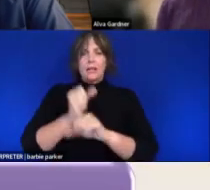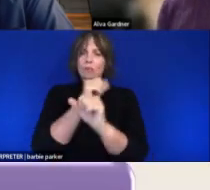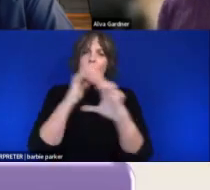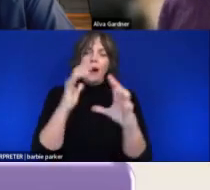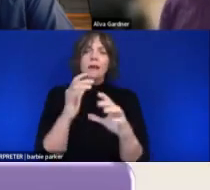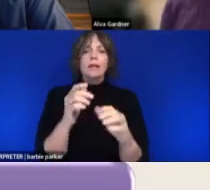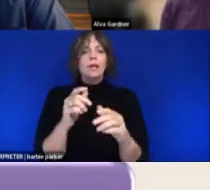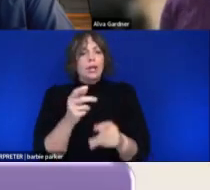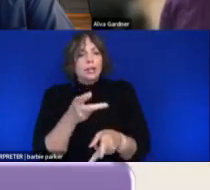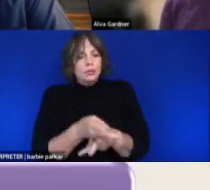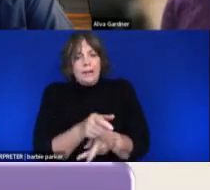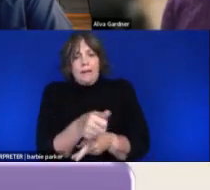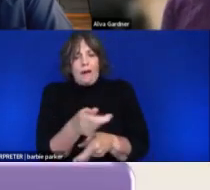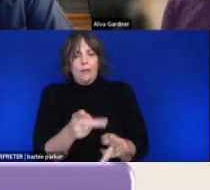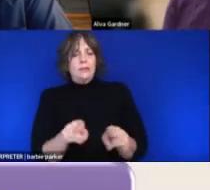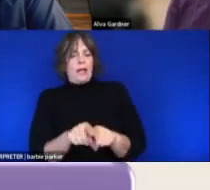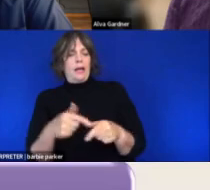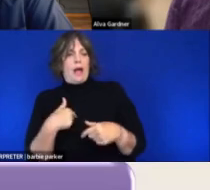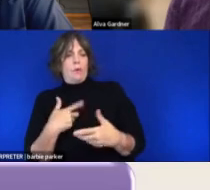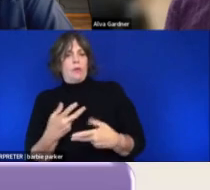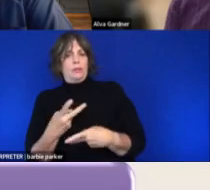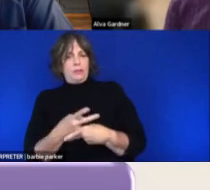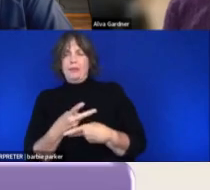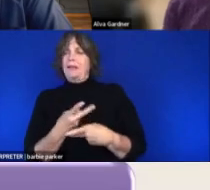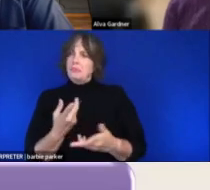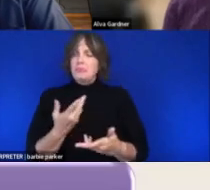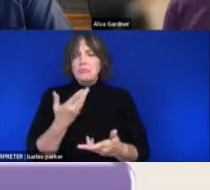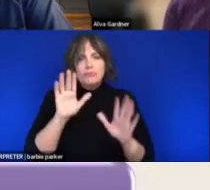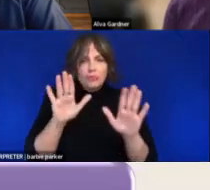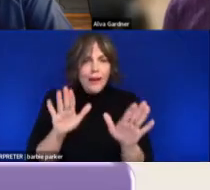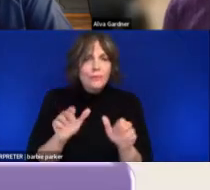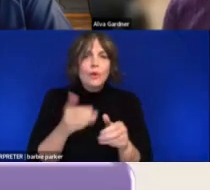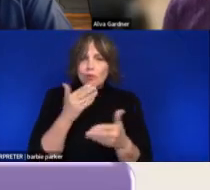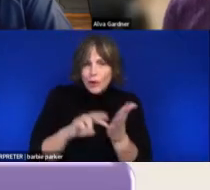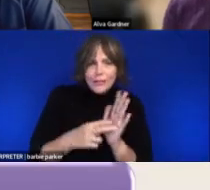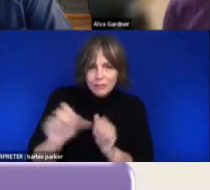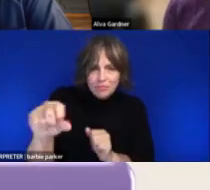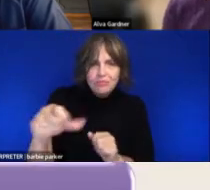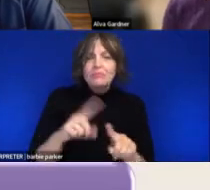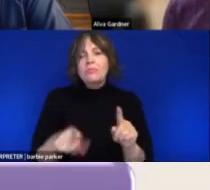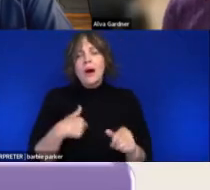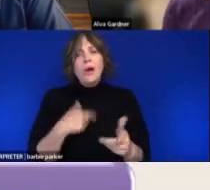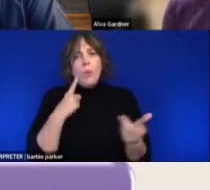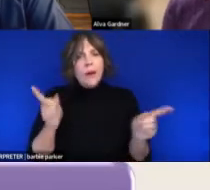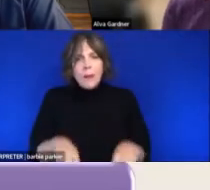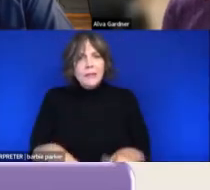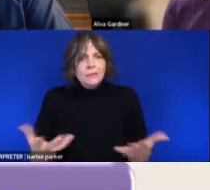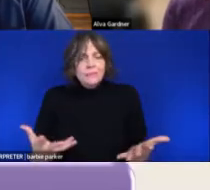And that's great. It's got a lot of good intentions, but what happened is, I may not want to